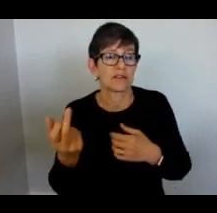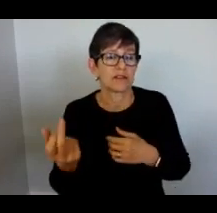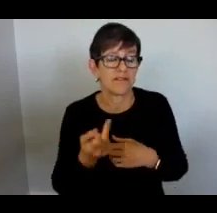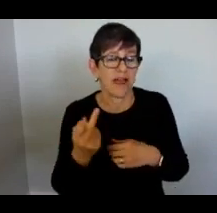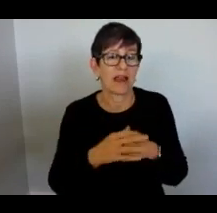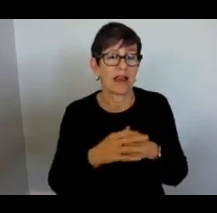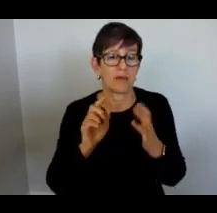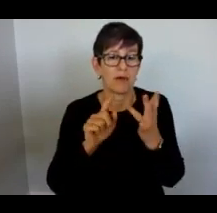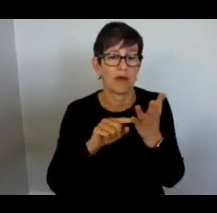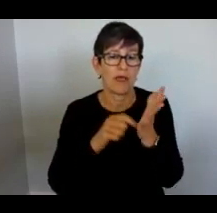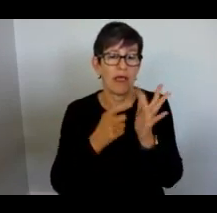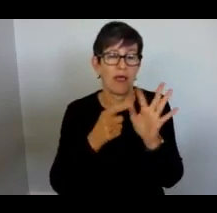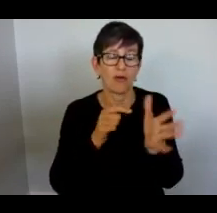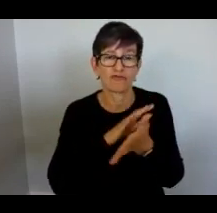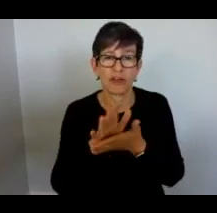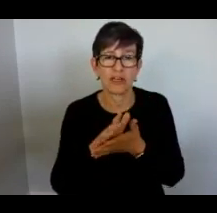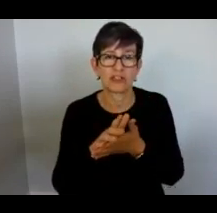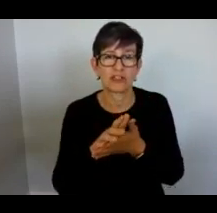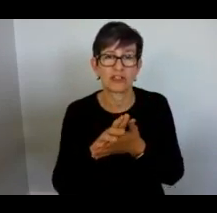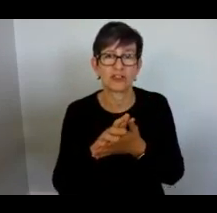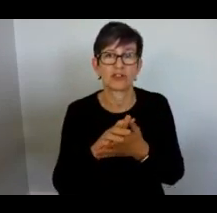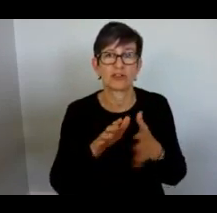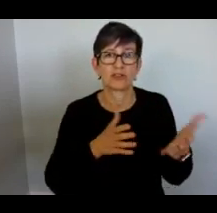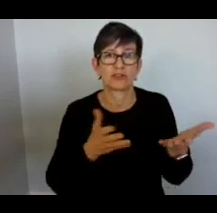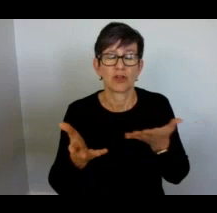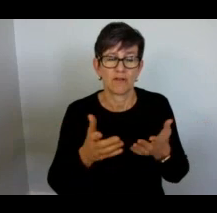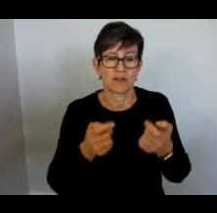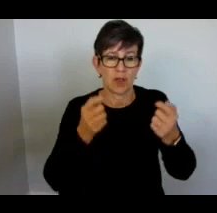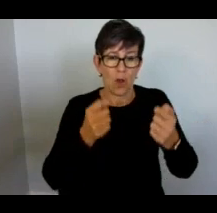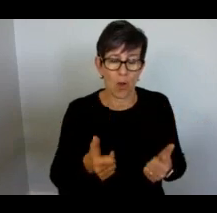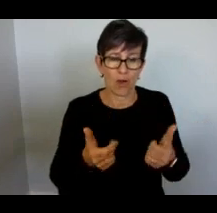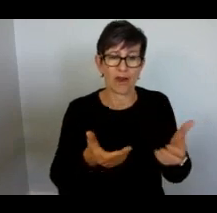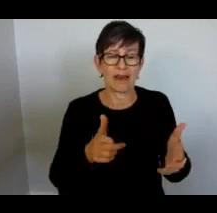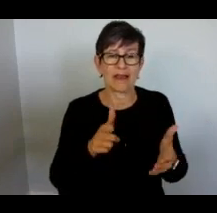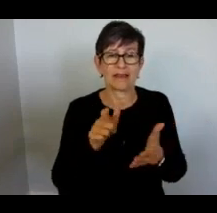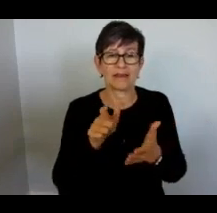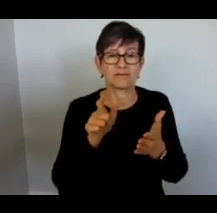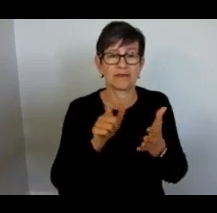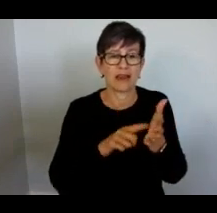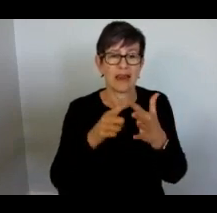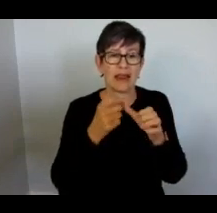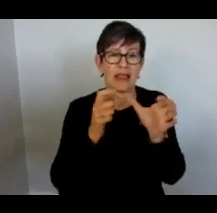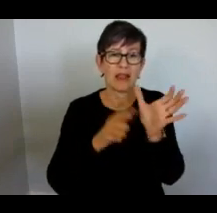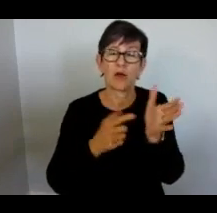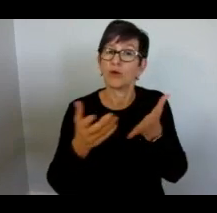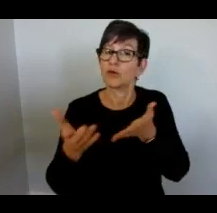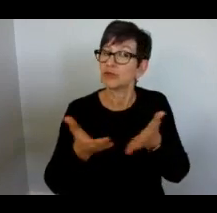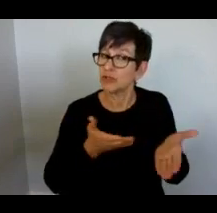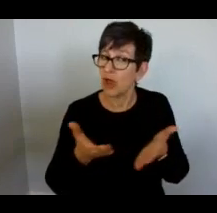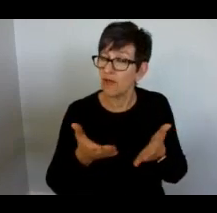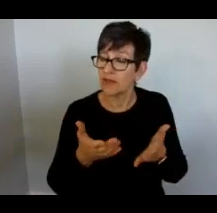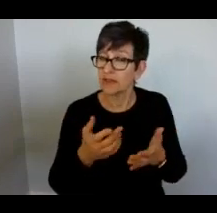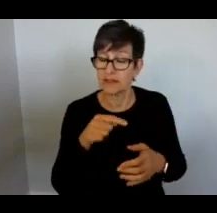early legal services which work with families in that pre-legal service which is different to a